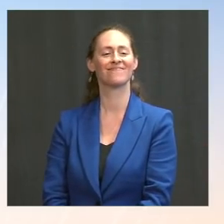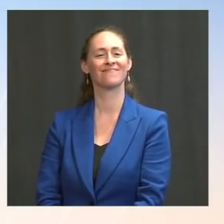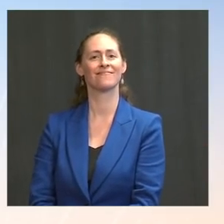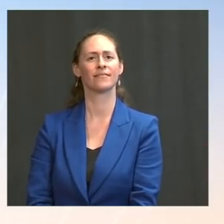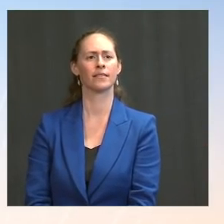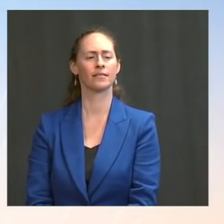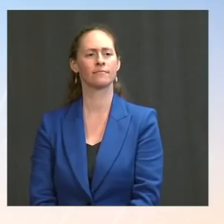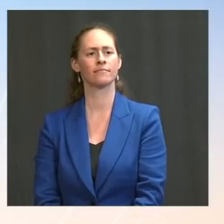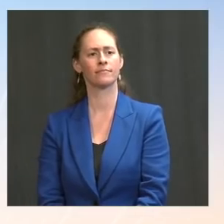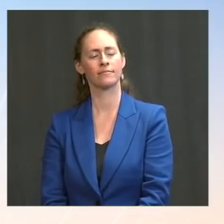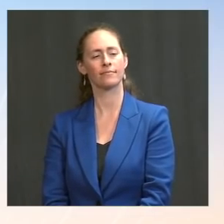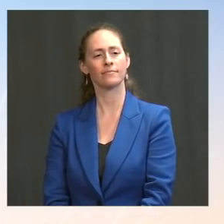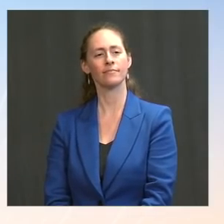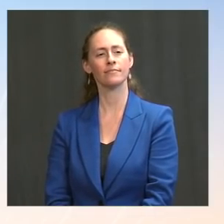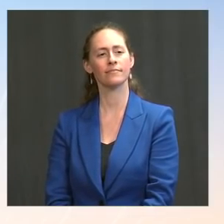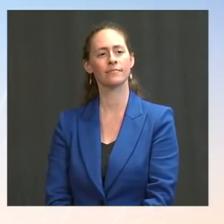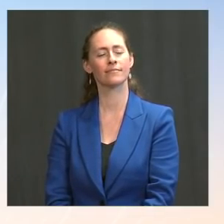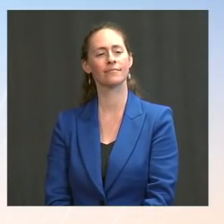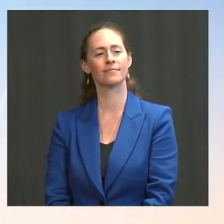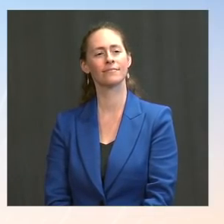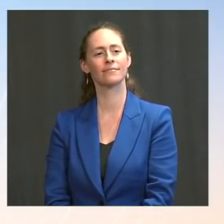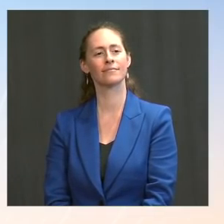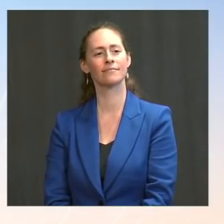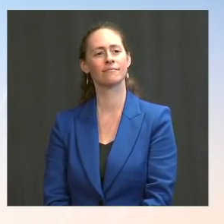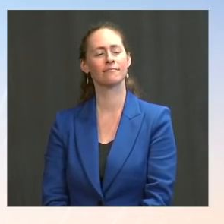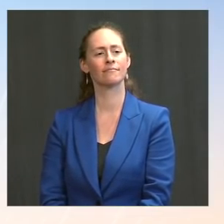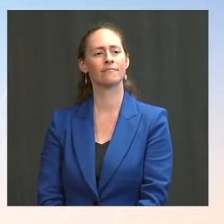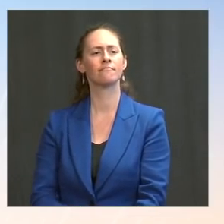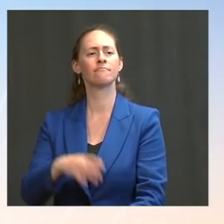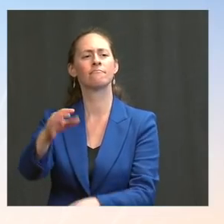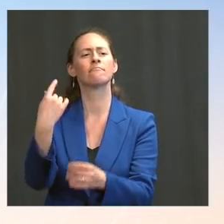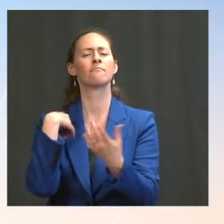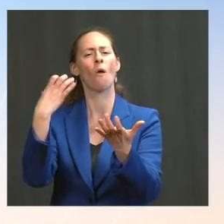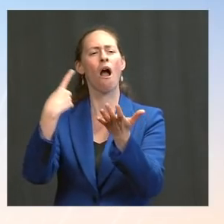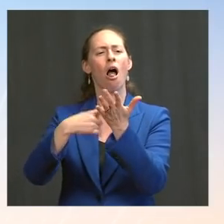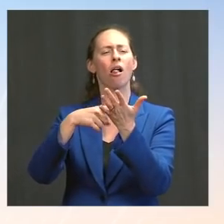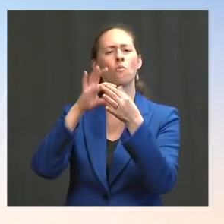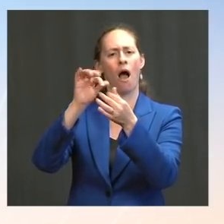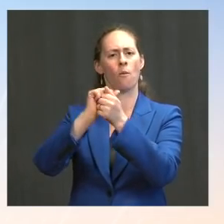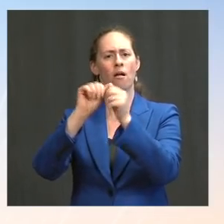The Press: What are -- just to go back to full employment -- what are the metrics that the administration will look to